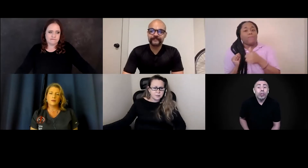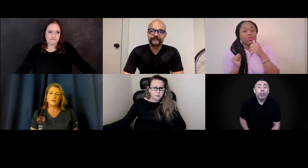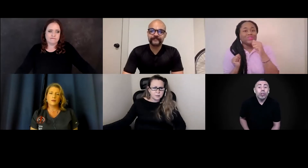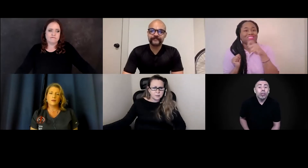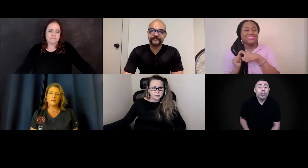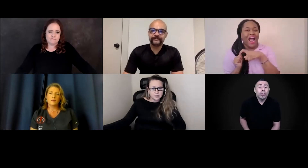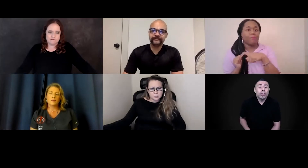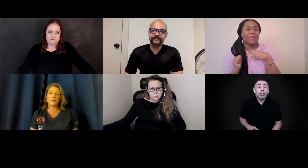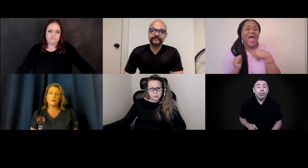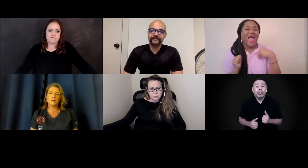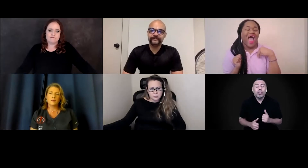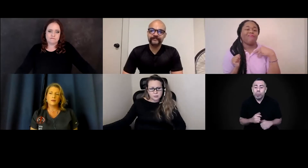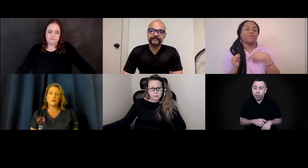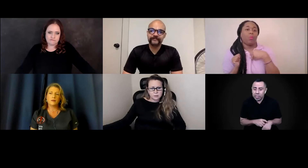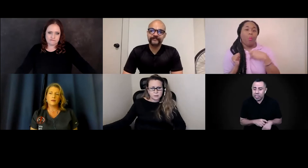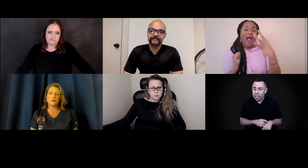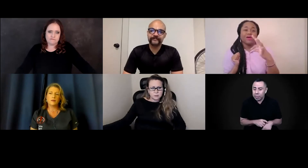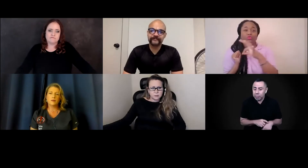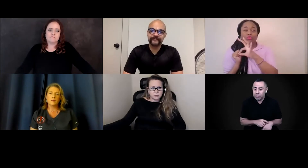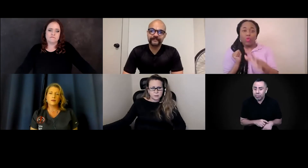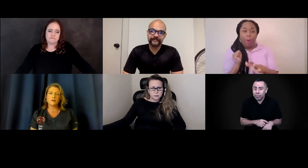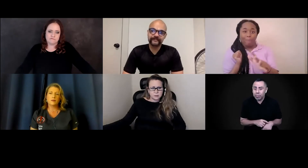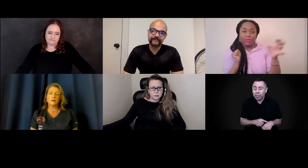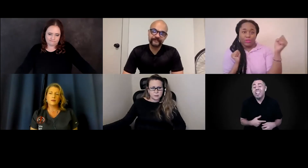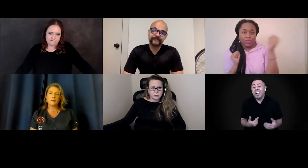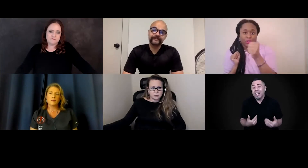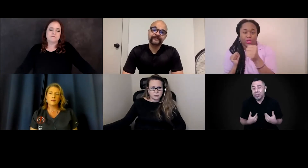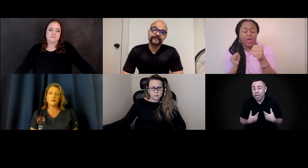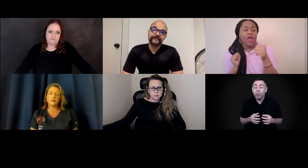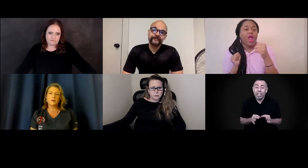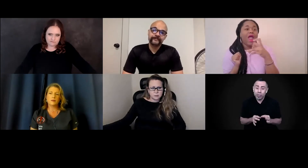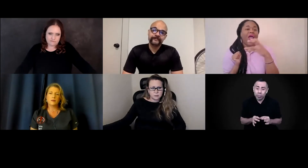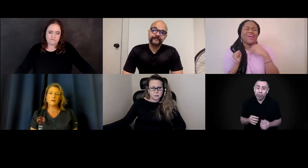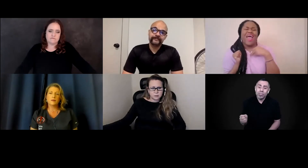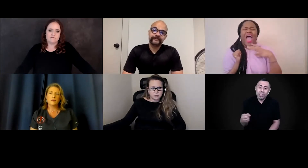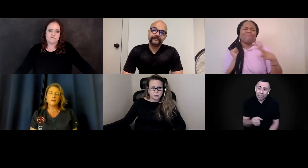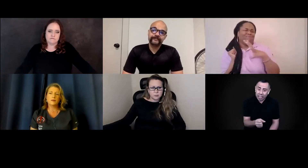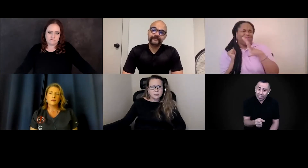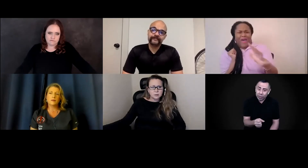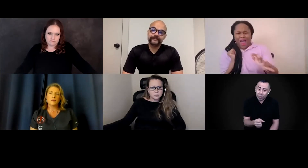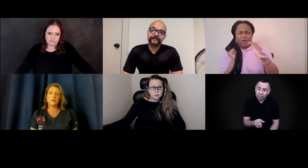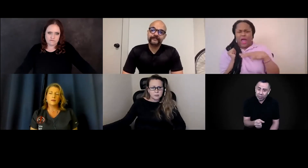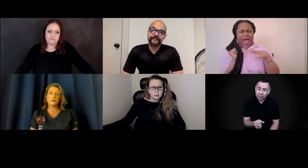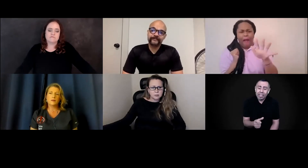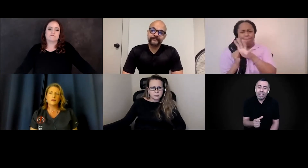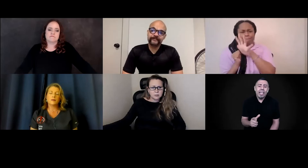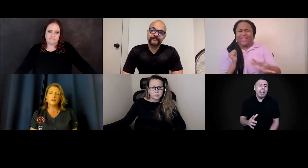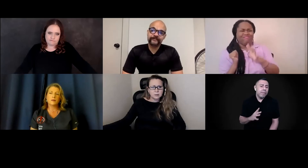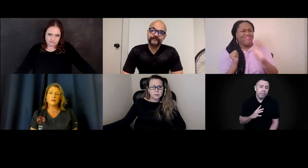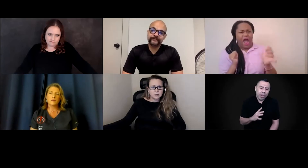So most of the time I do have white interpreters in the class with me.